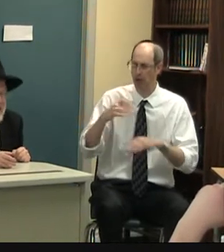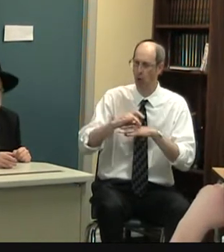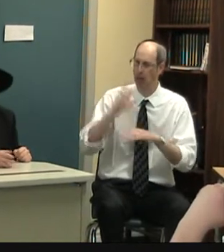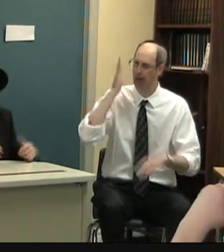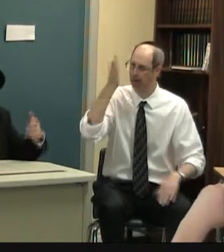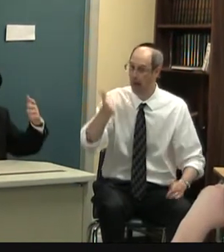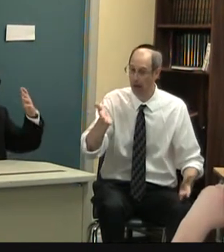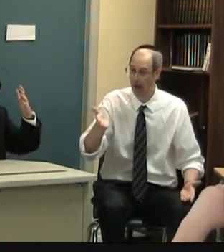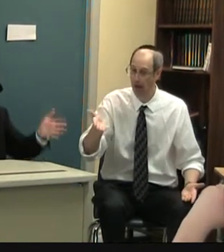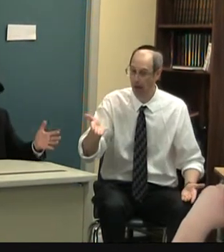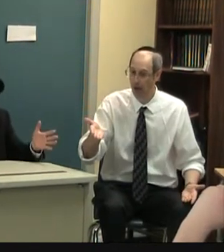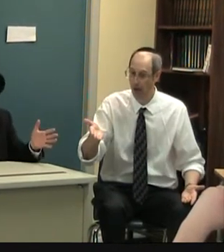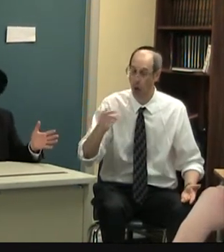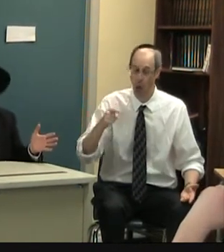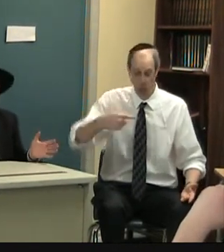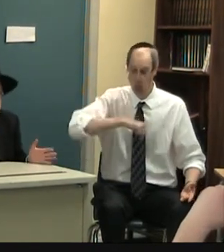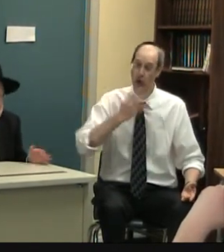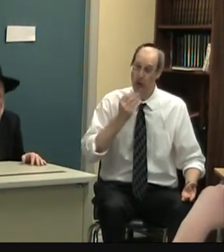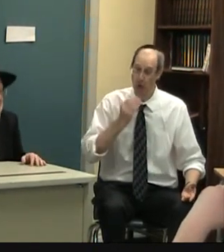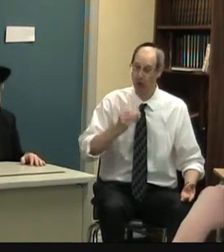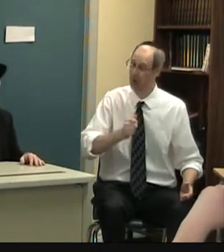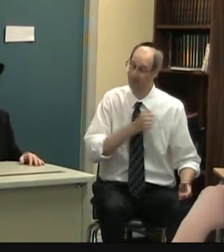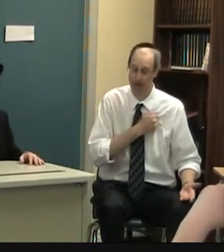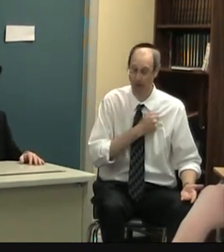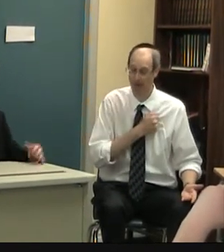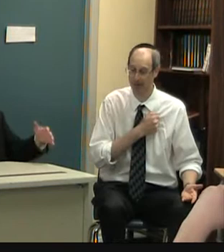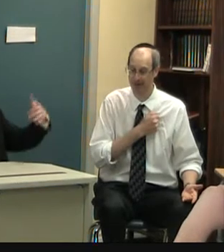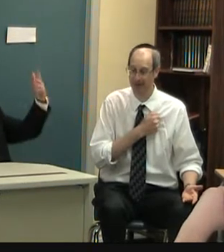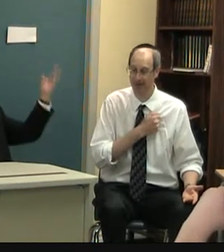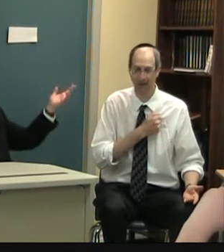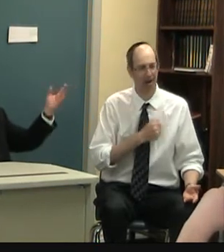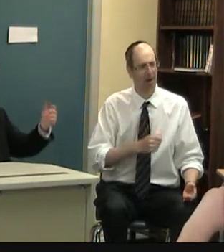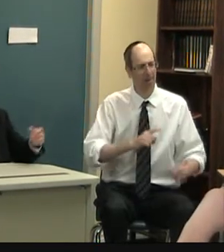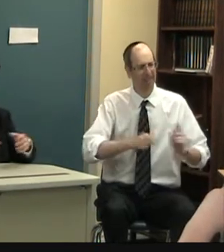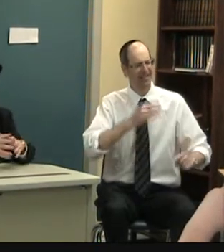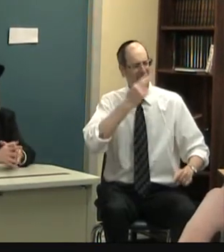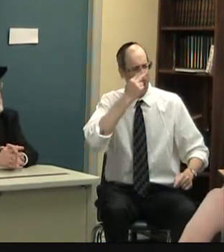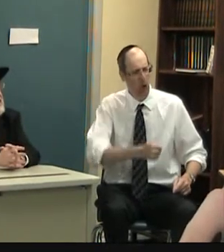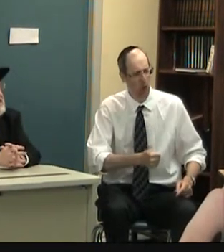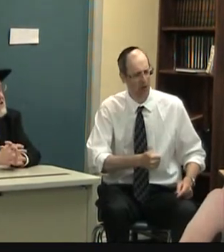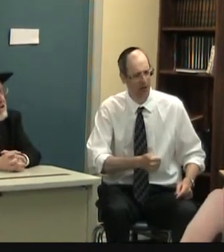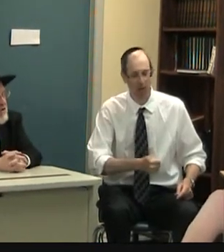You, know we are unique we are from and he says well it's a joke and she says well if it's a joke